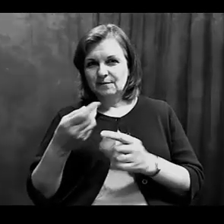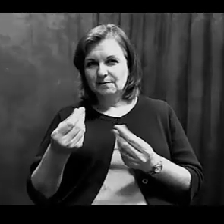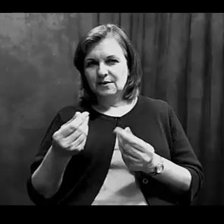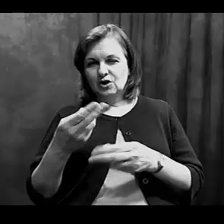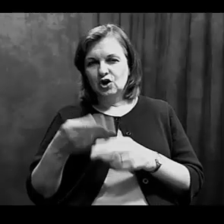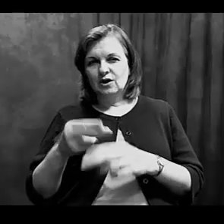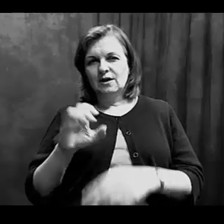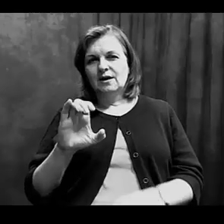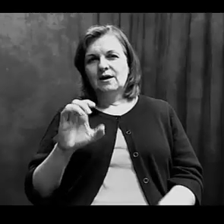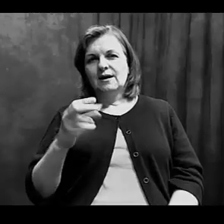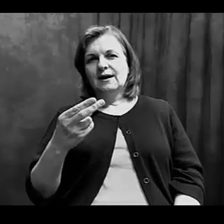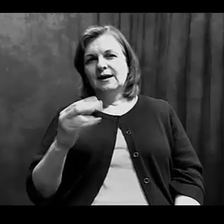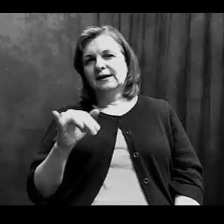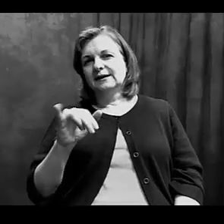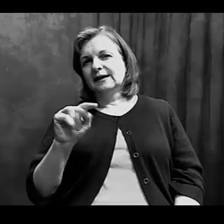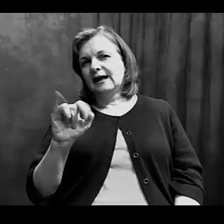all that is made of chitin